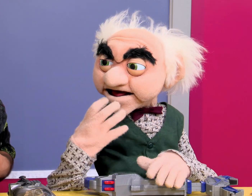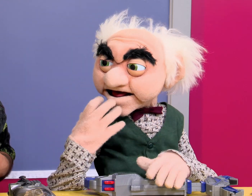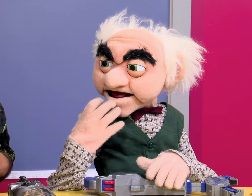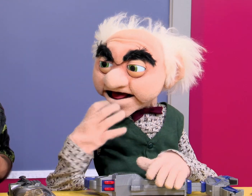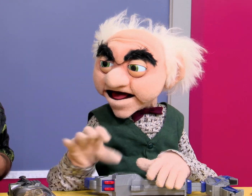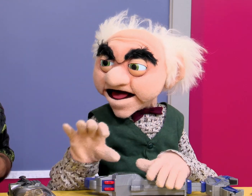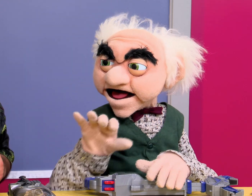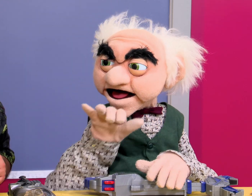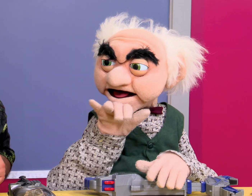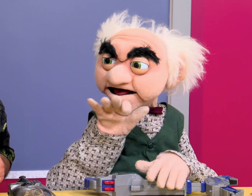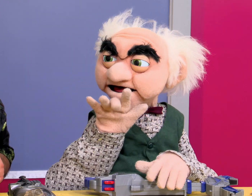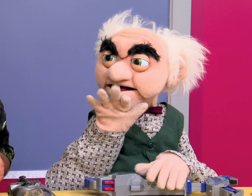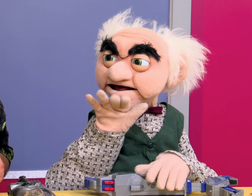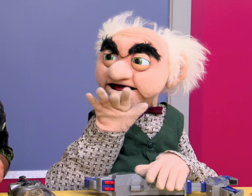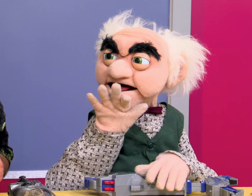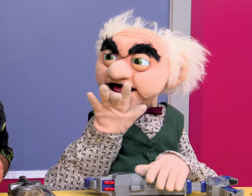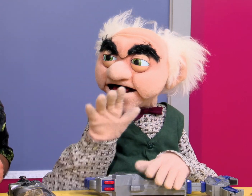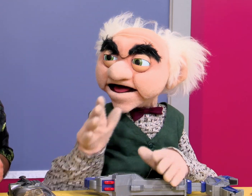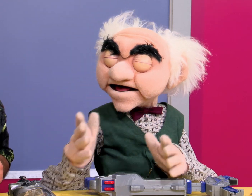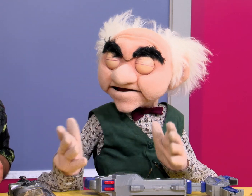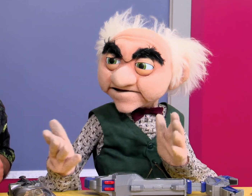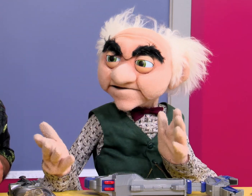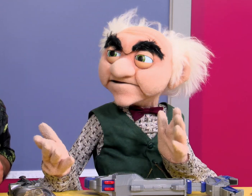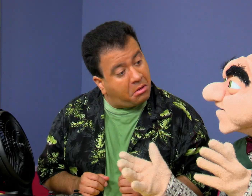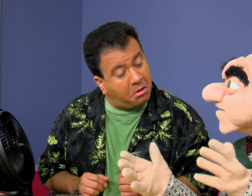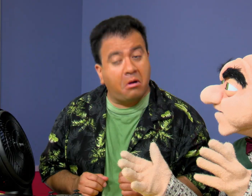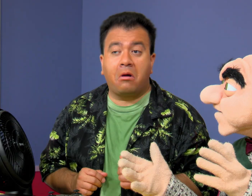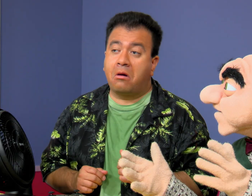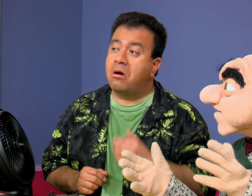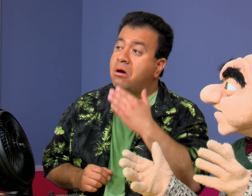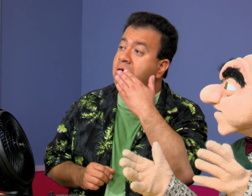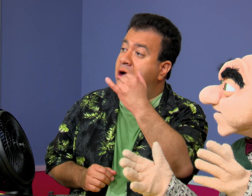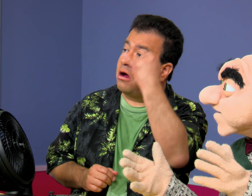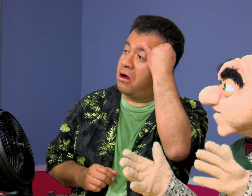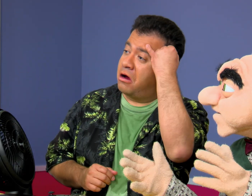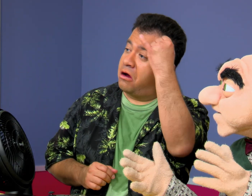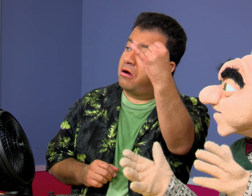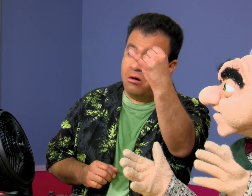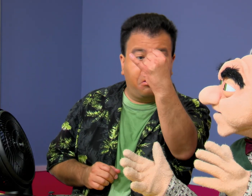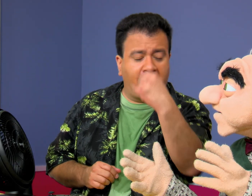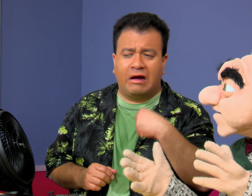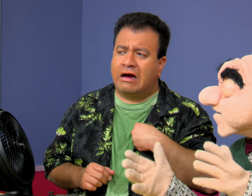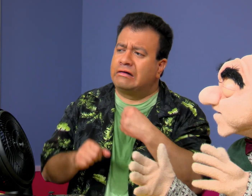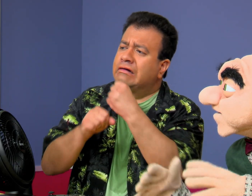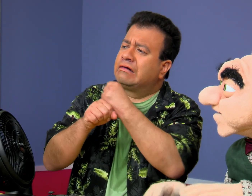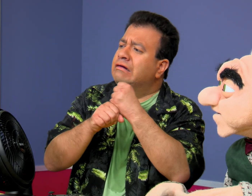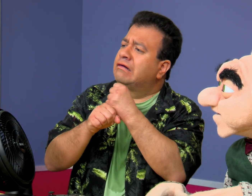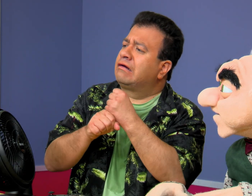IT MIGHT HELP REDUCE THE HOTNESS. GOOD IDEA.